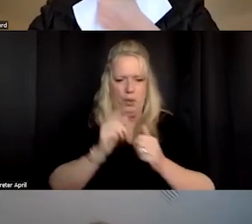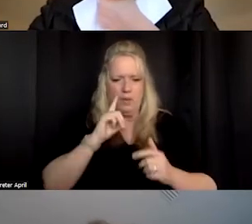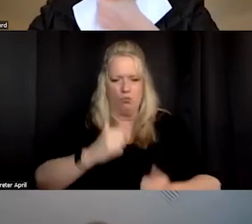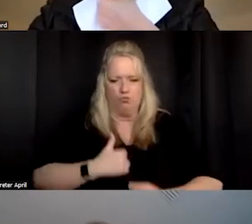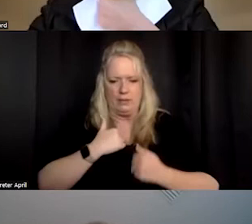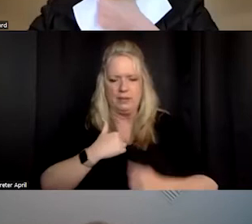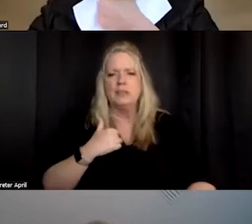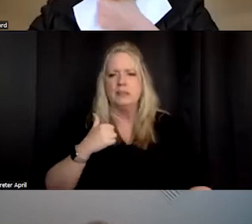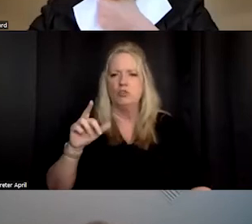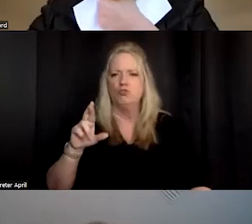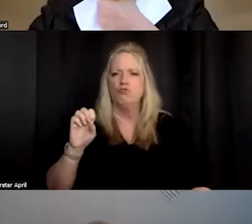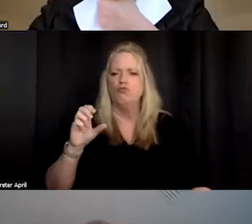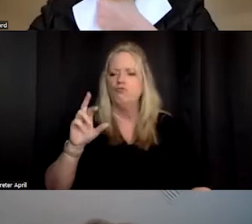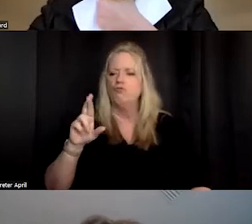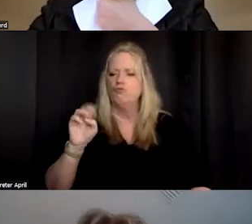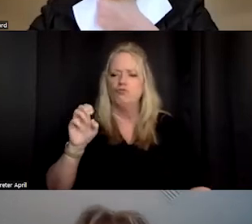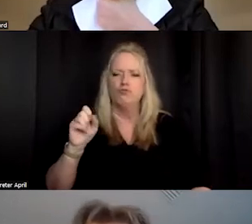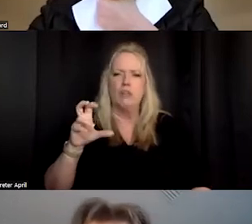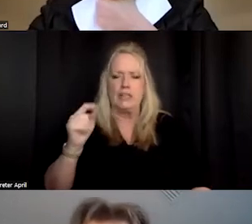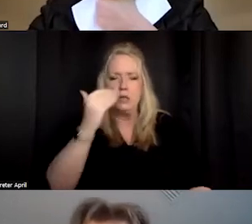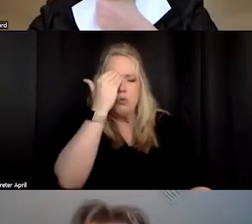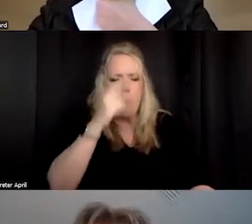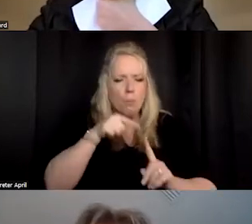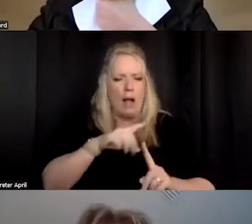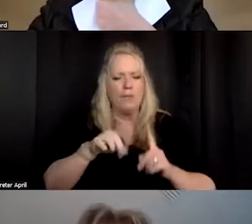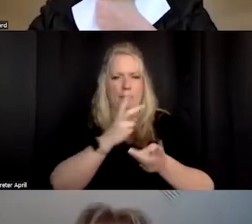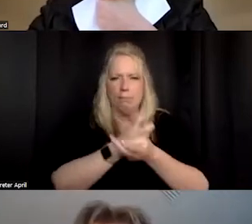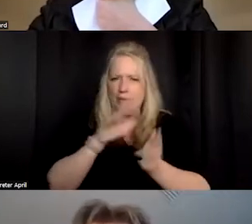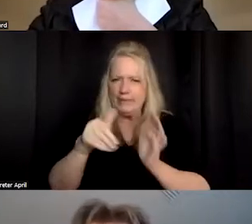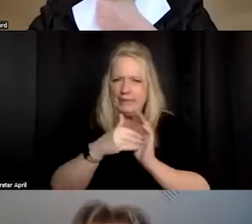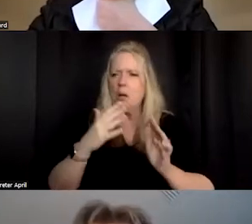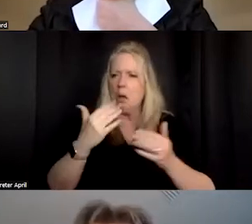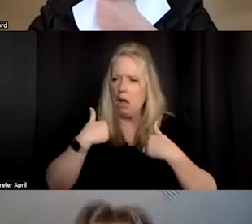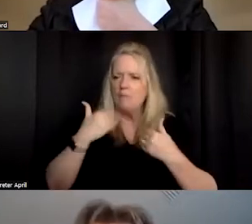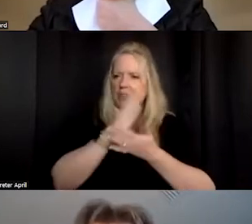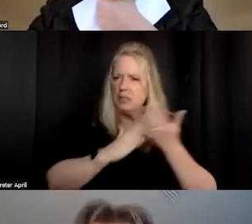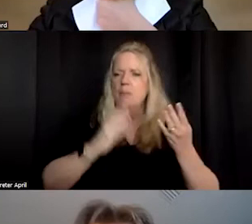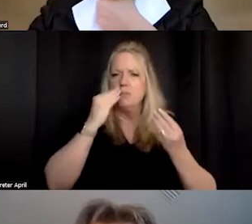ALL OF THE RESIDENTS KNEW ABOUT THE POISON CENTER. AND HAD SOME INFORMATION, WHEN THEY WENT OW,